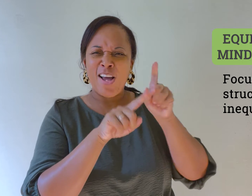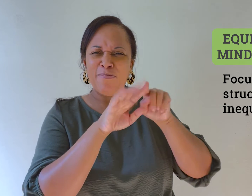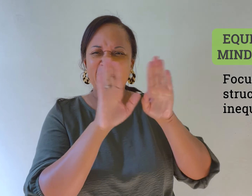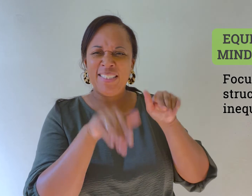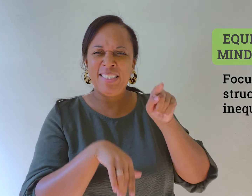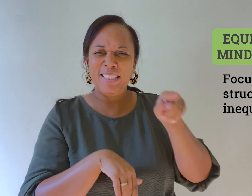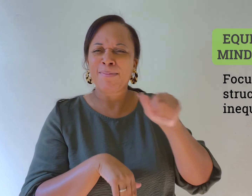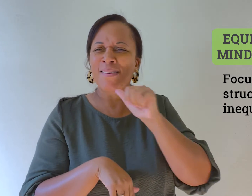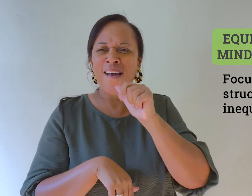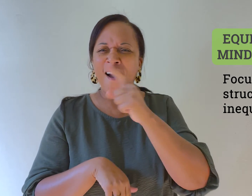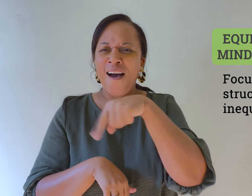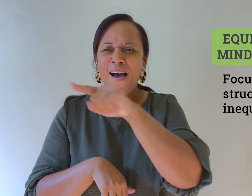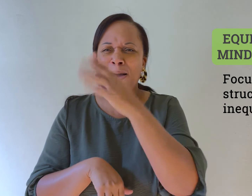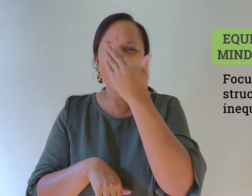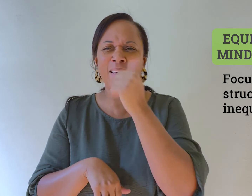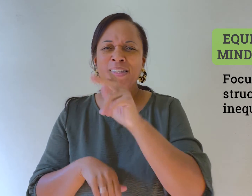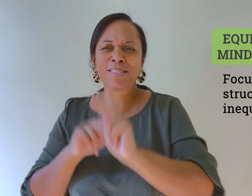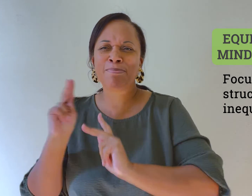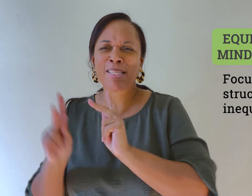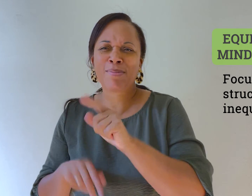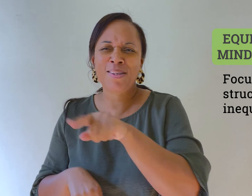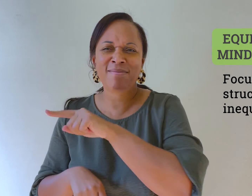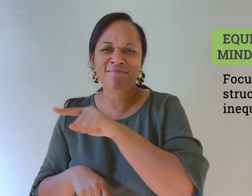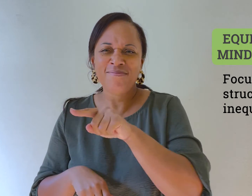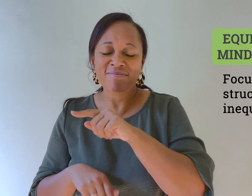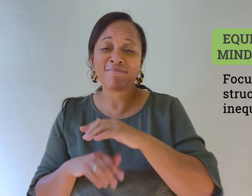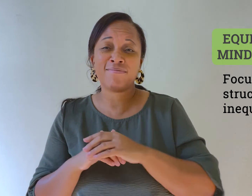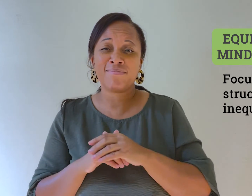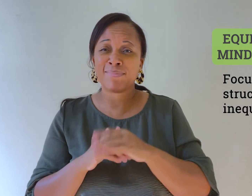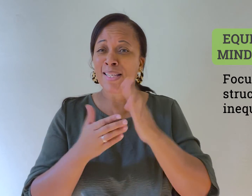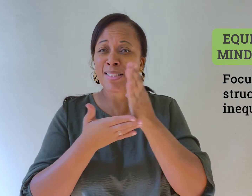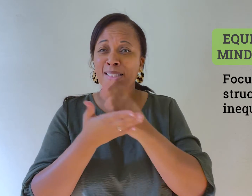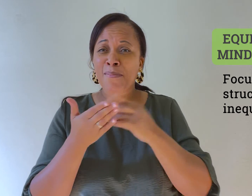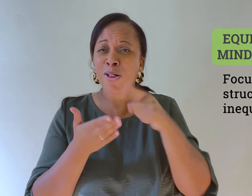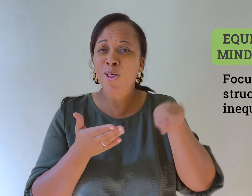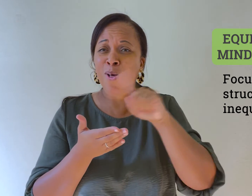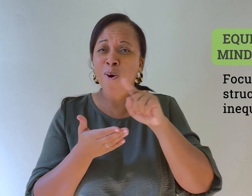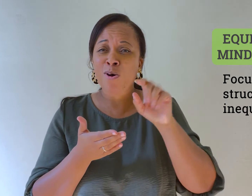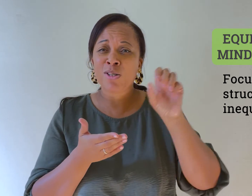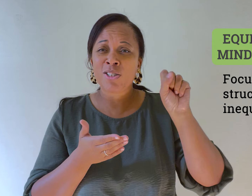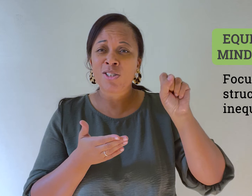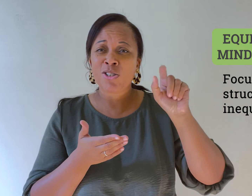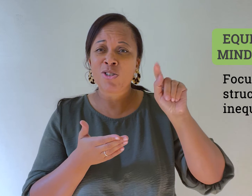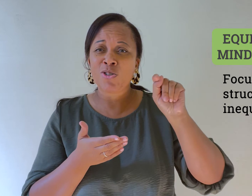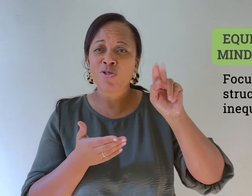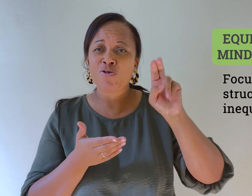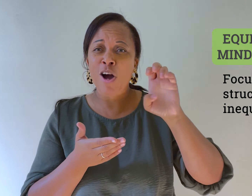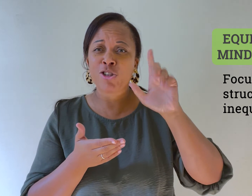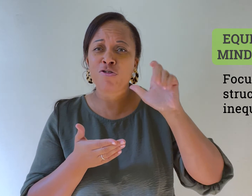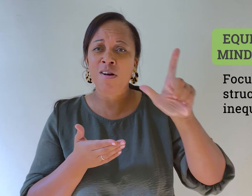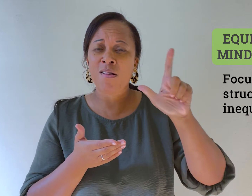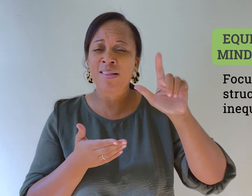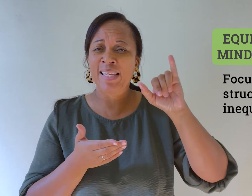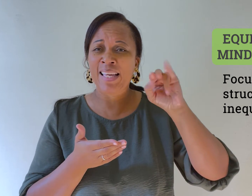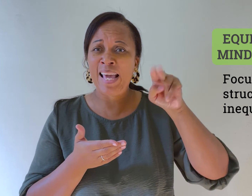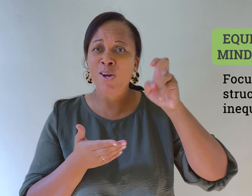and those that come from the system, not from the people. Some of the structural inequities we see